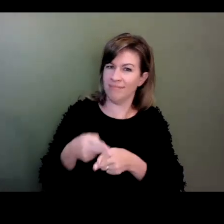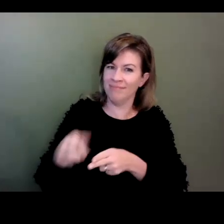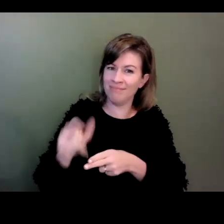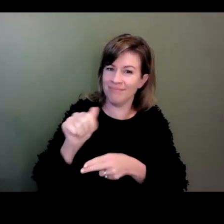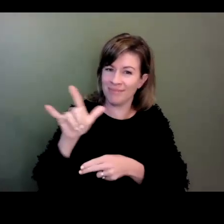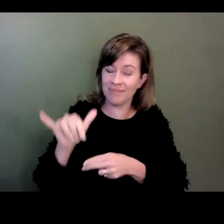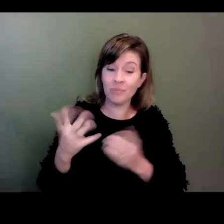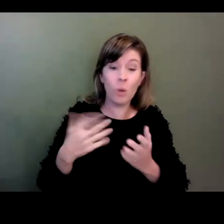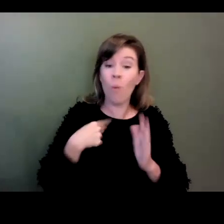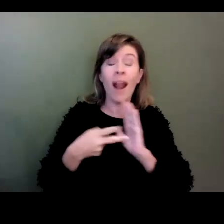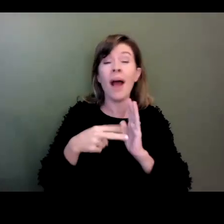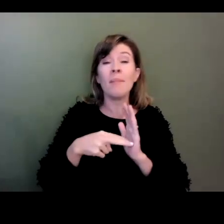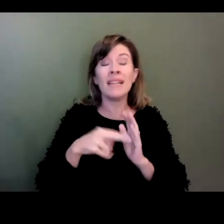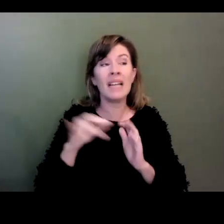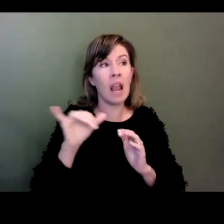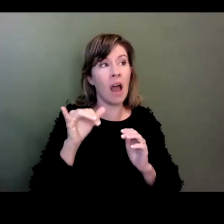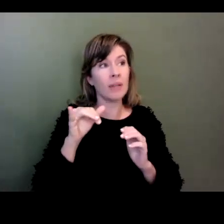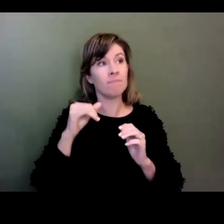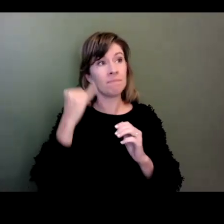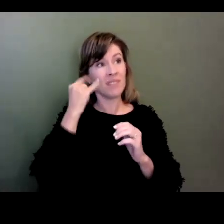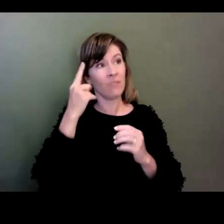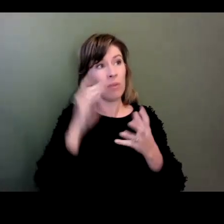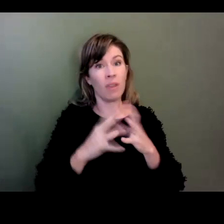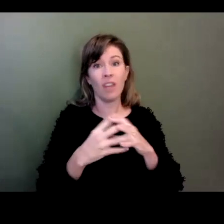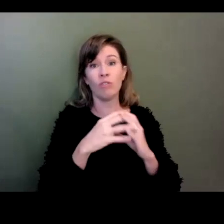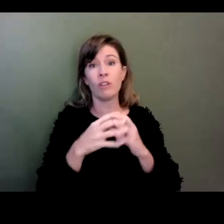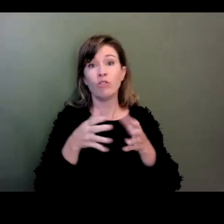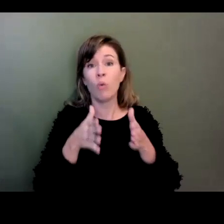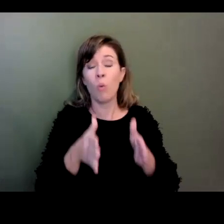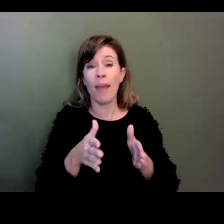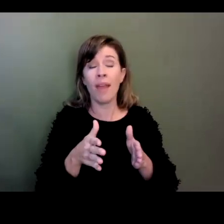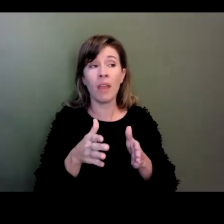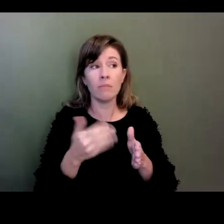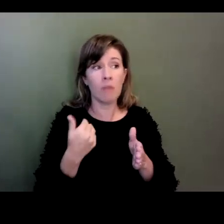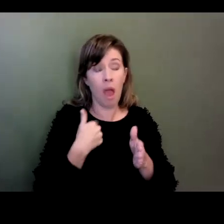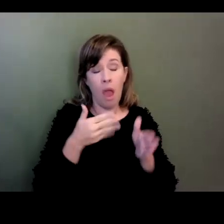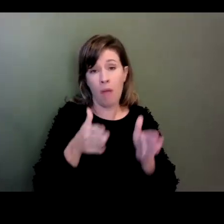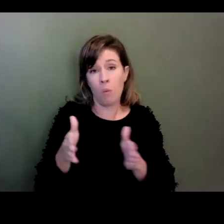if we think in a very intersectional way, there's ways in which on the one hand folks can say they can be an